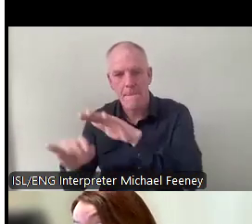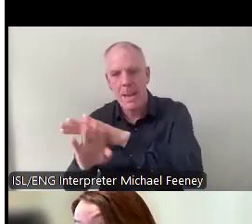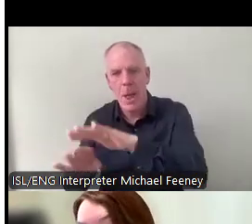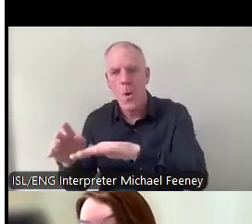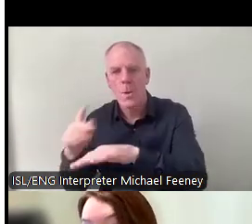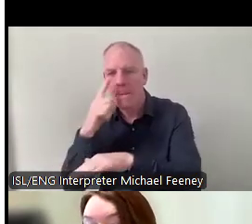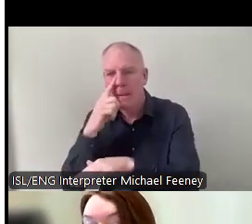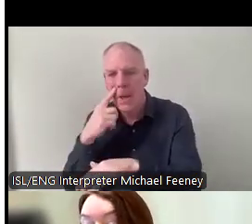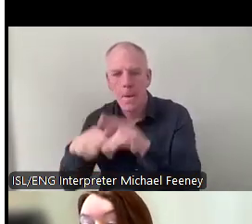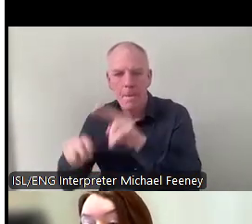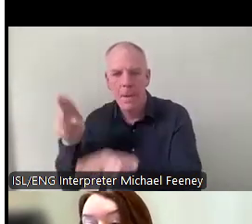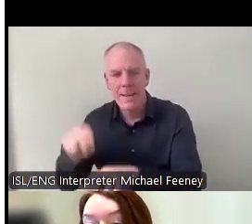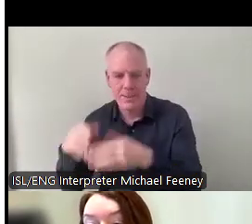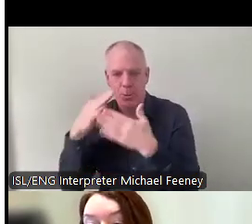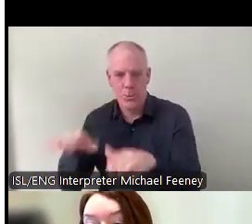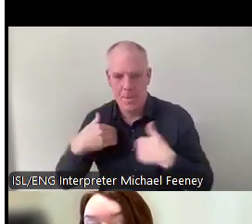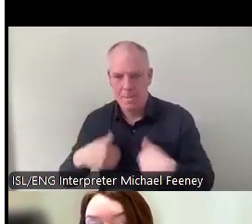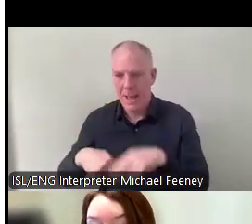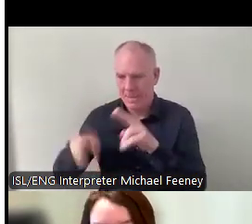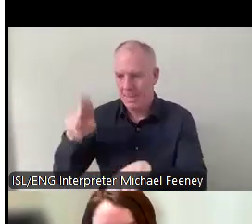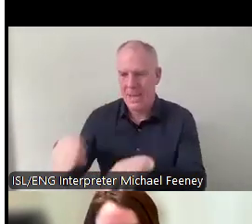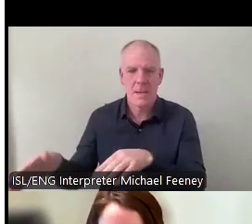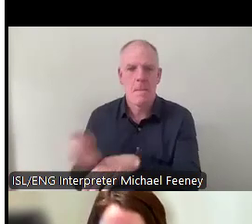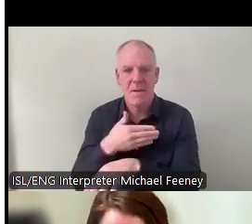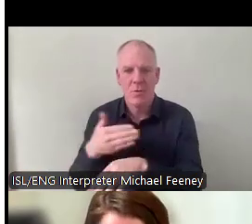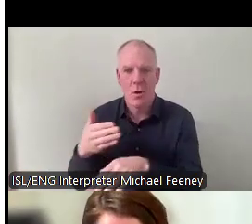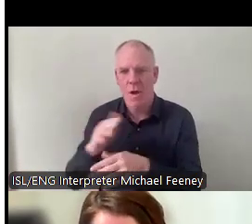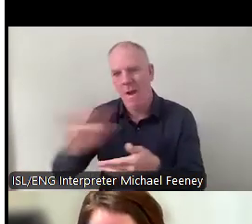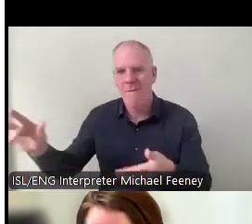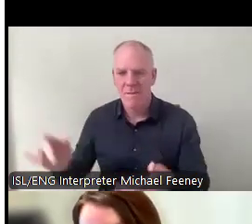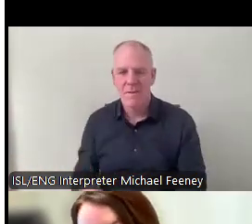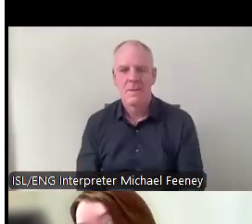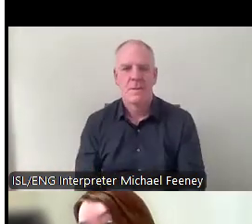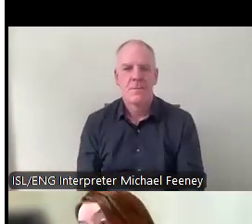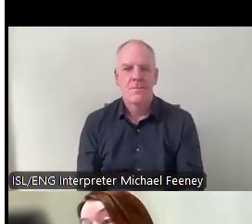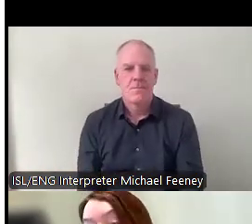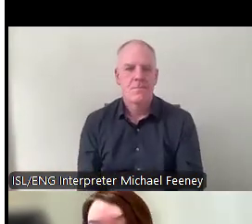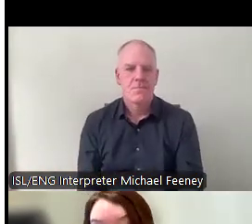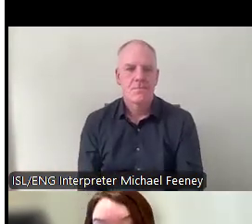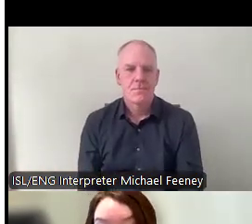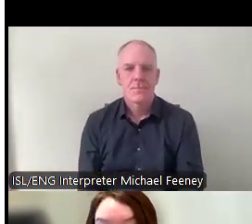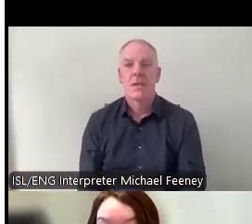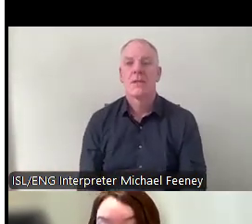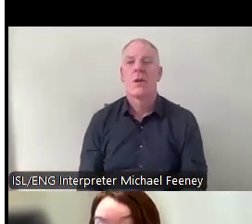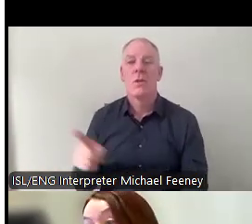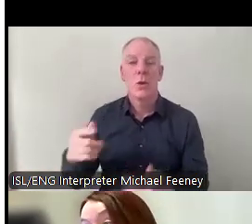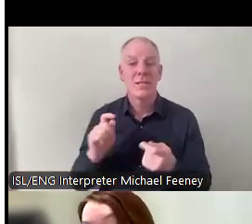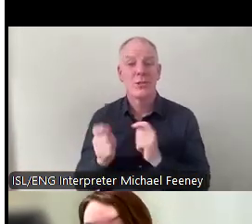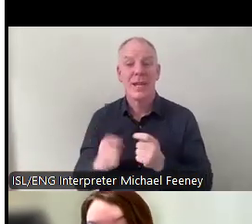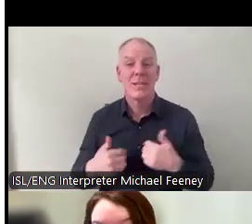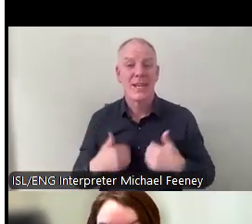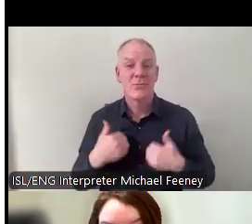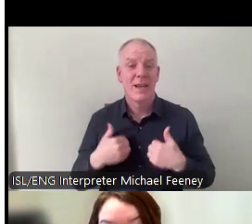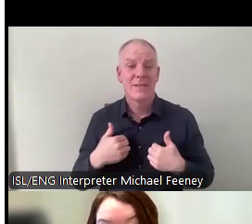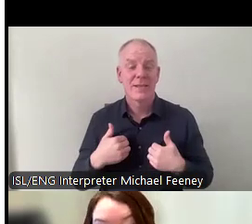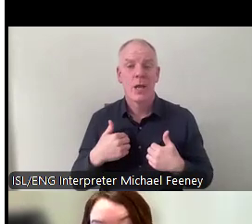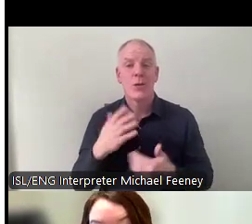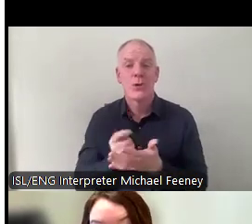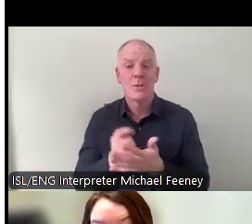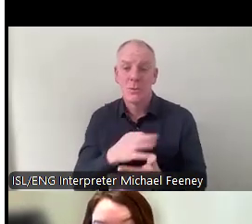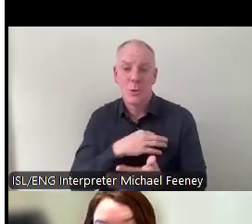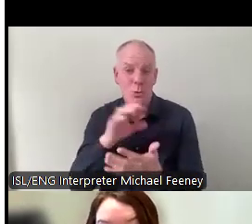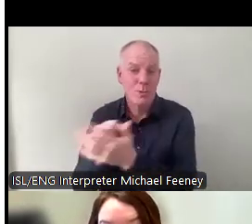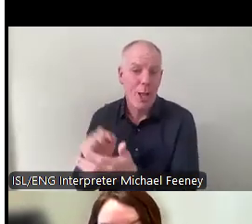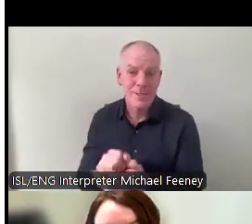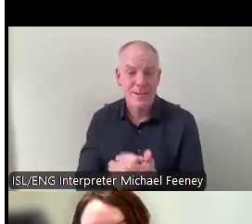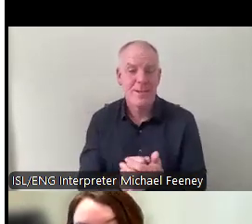Mazzolino had actually painted that figure before painting him out. So all those changes are really interesting and fun to try to spot. And it's the opportunity to